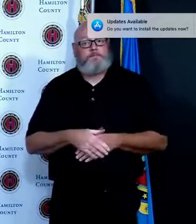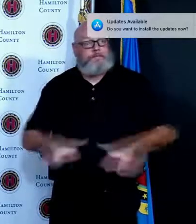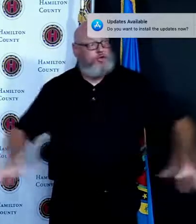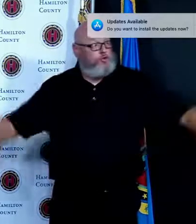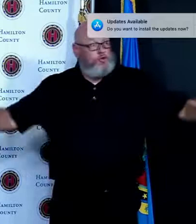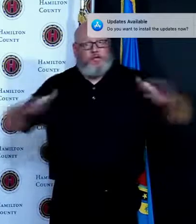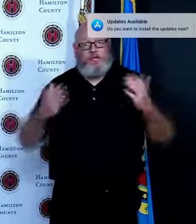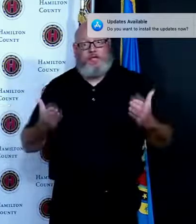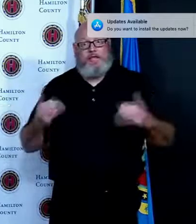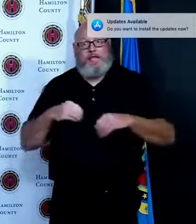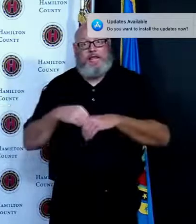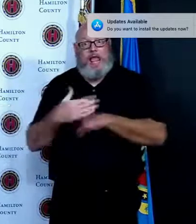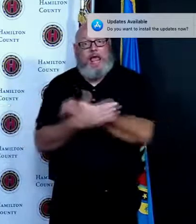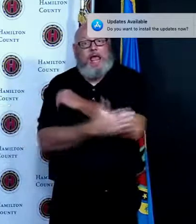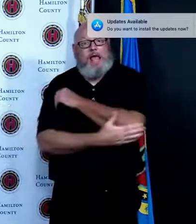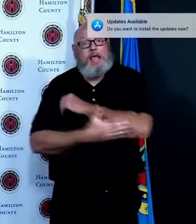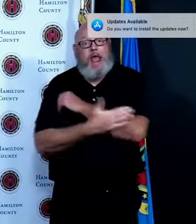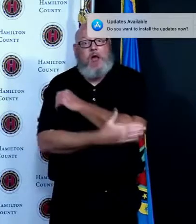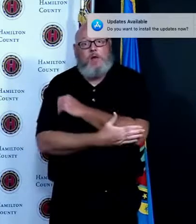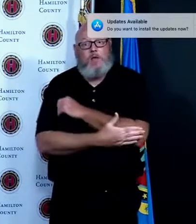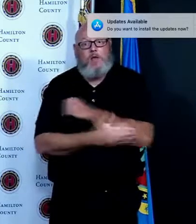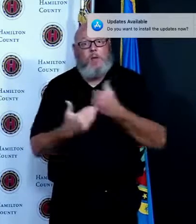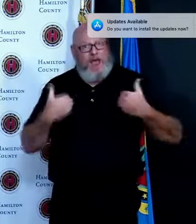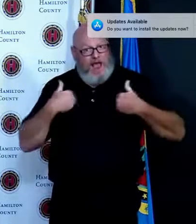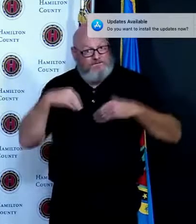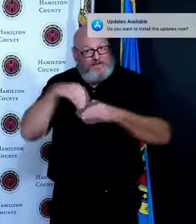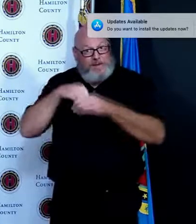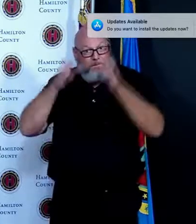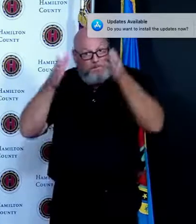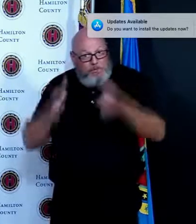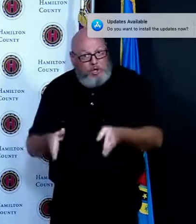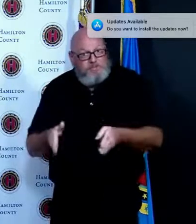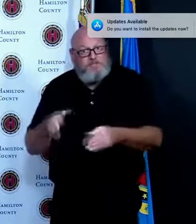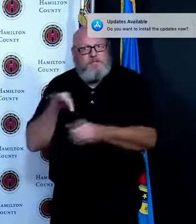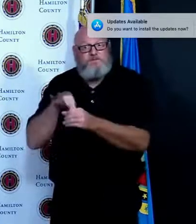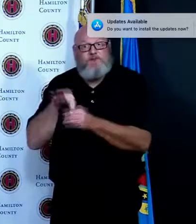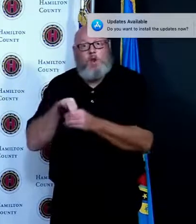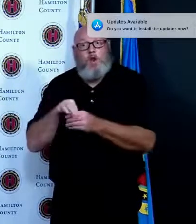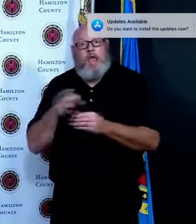many people are dropping off their absentee ballots in the dropbox some people in the